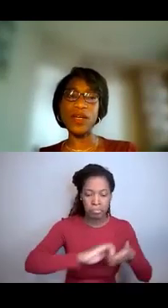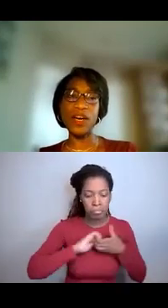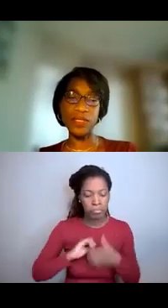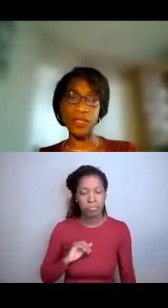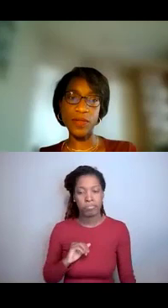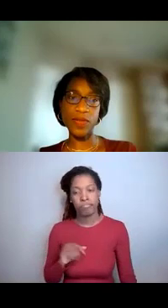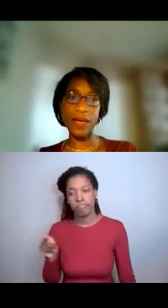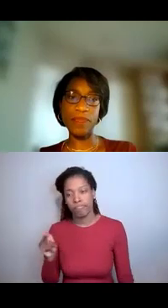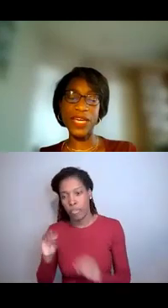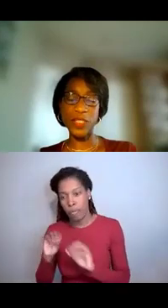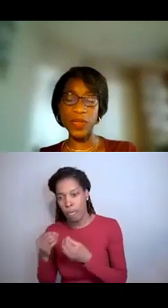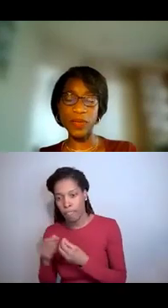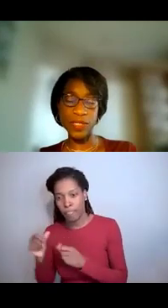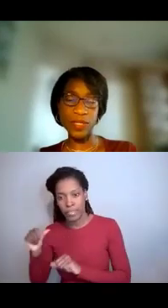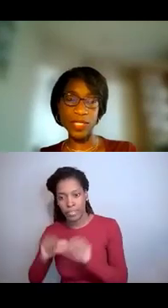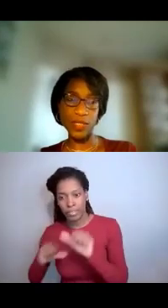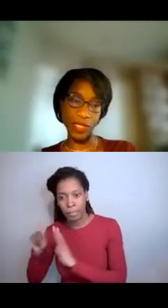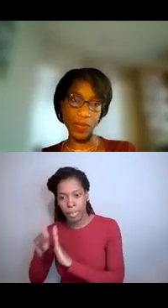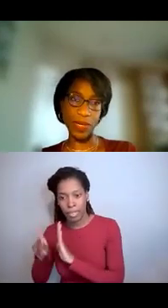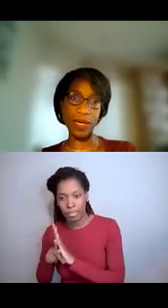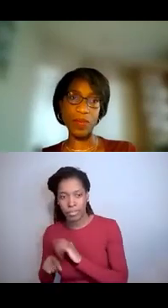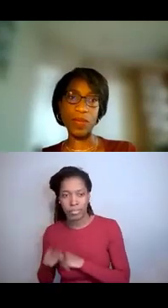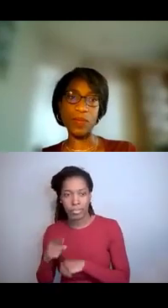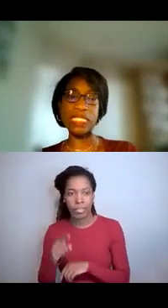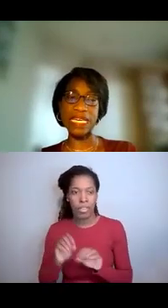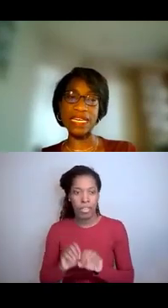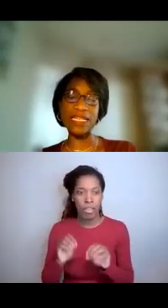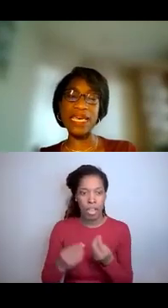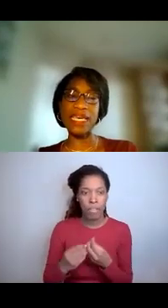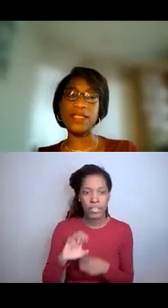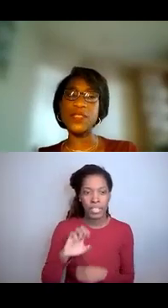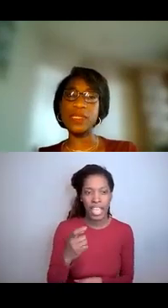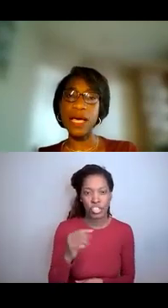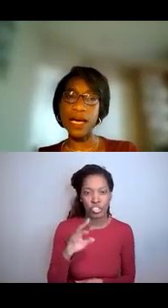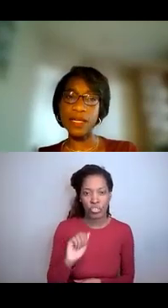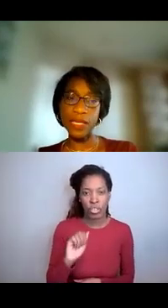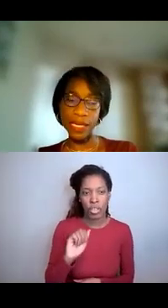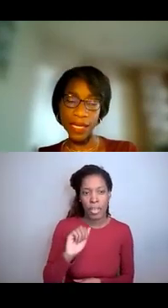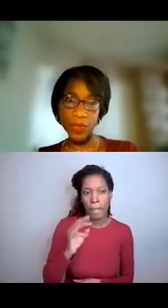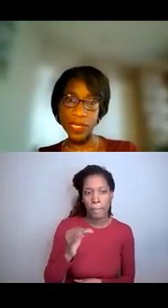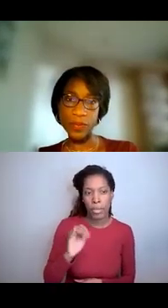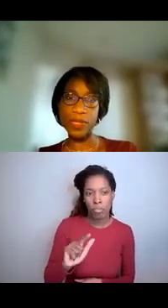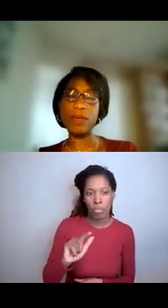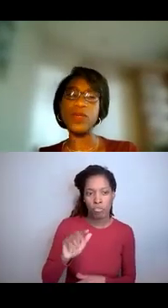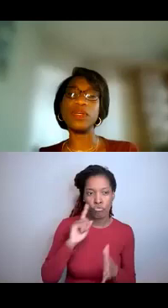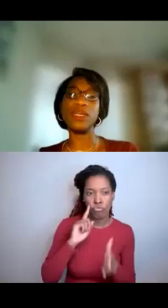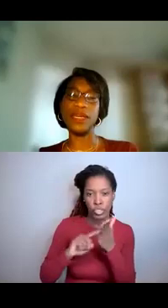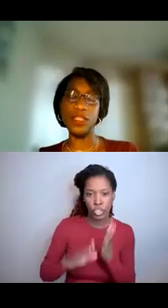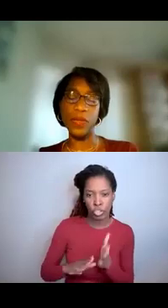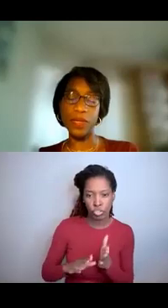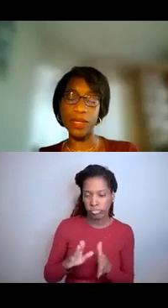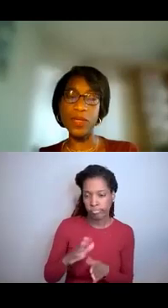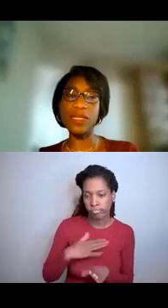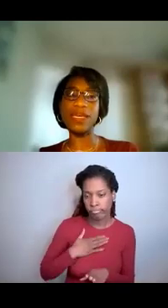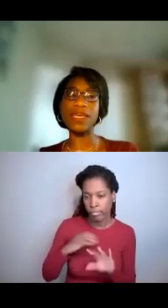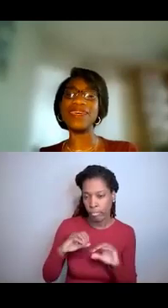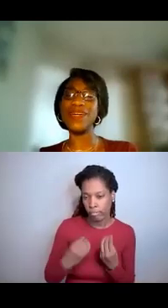and Office of Extramural Research, which is where we sit. There's been a lot of engagement with the community, the extramural community,